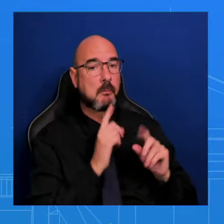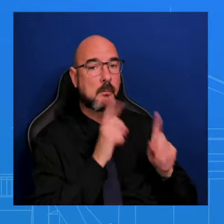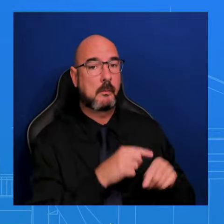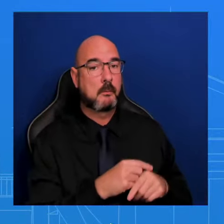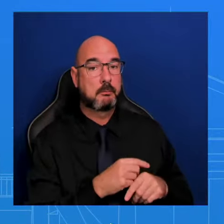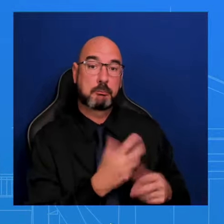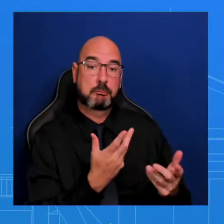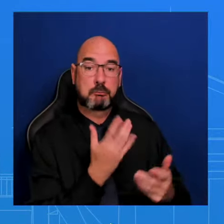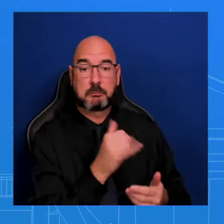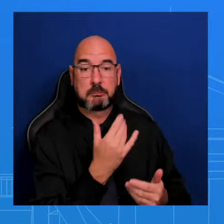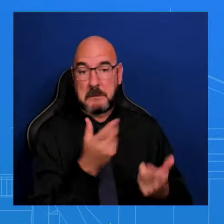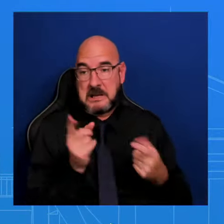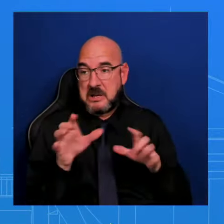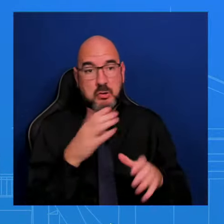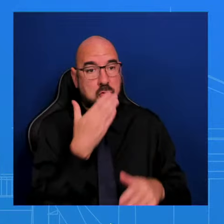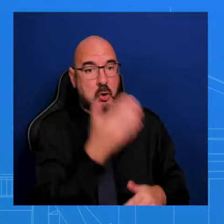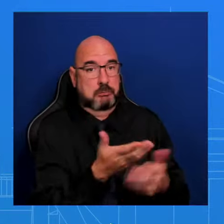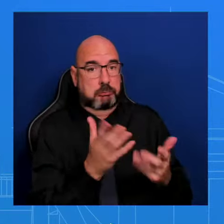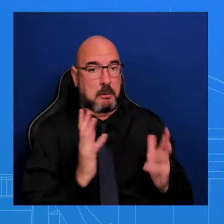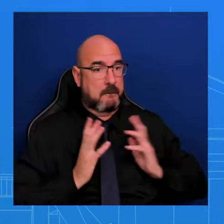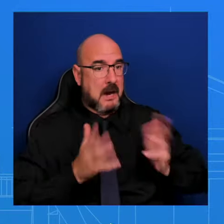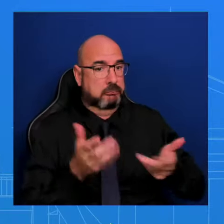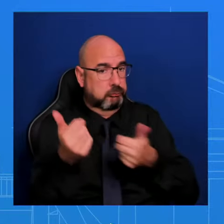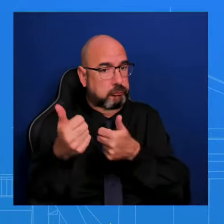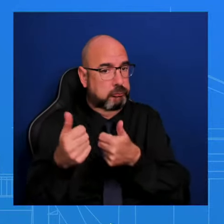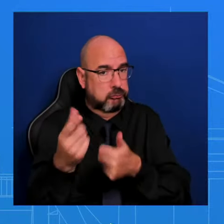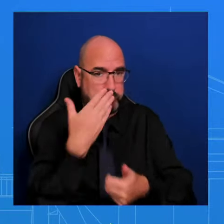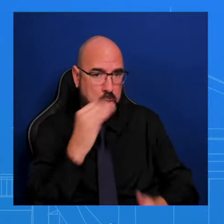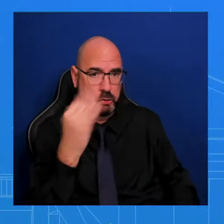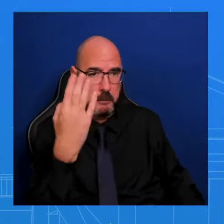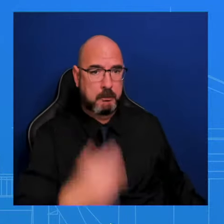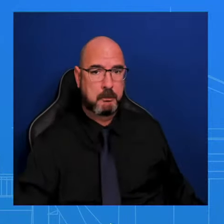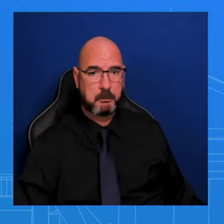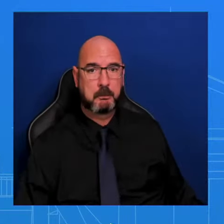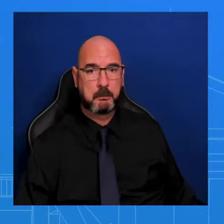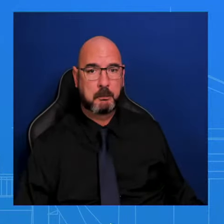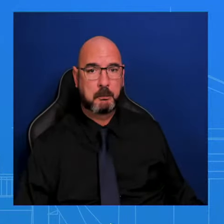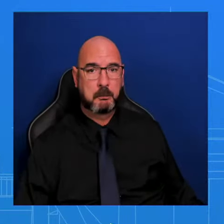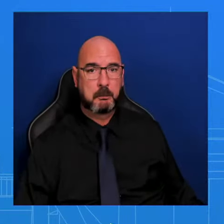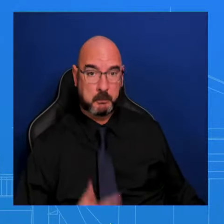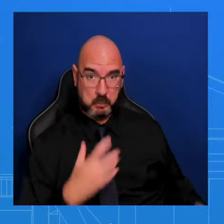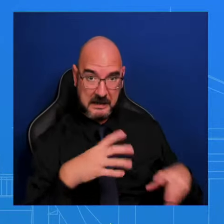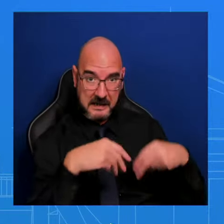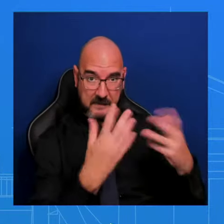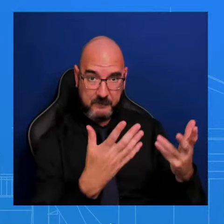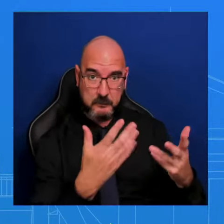to give him a -- you know, a report card: A+. I mean that -- you know, it -- the -- he is Commander-in-Chief.